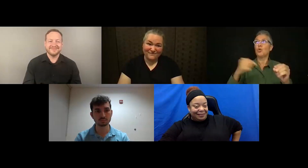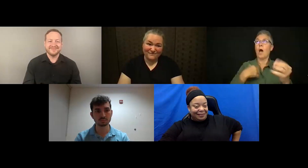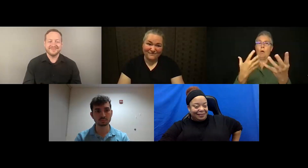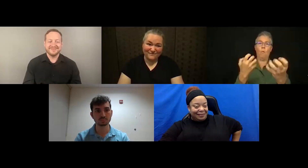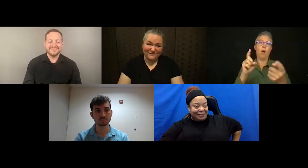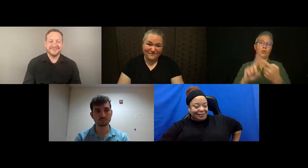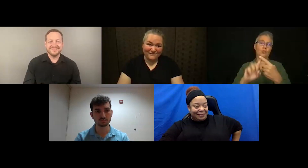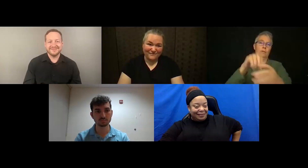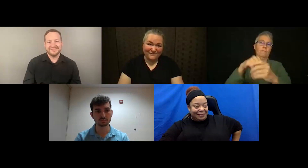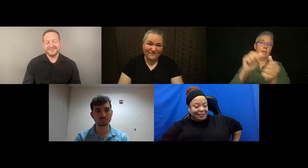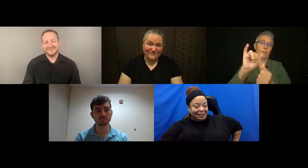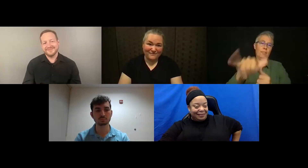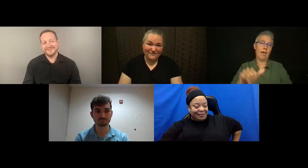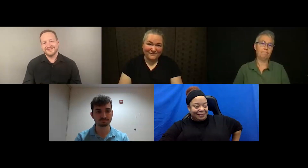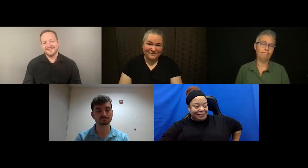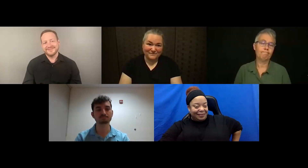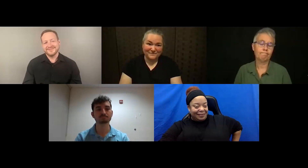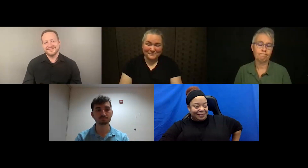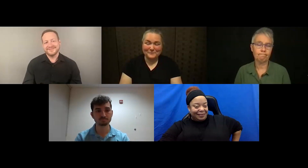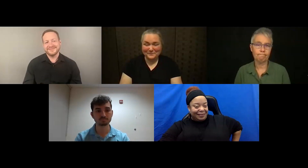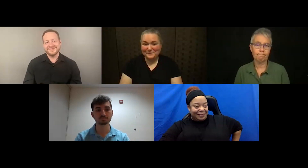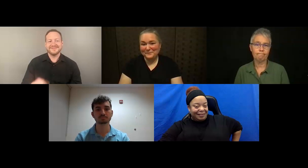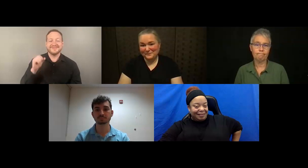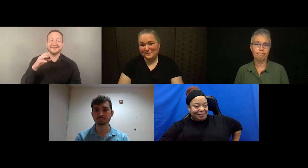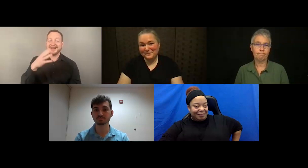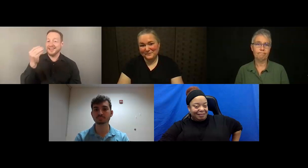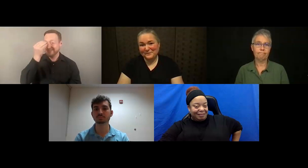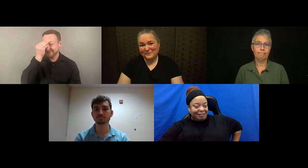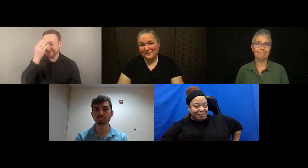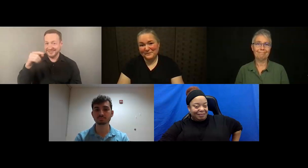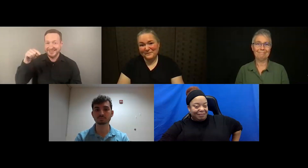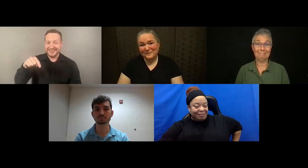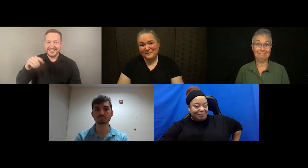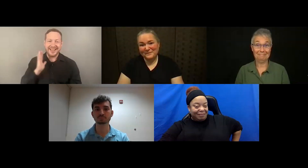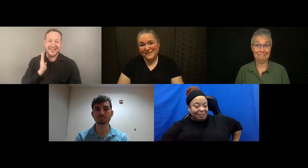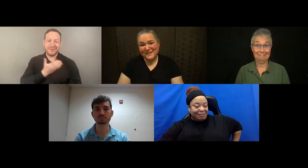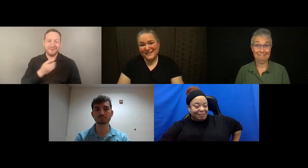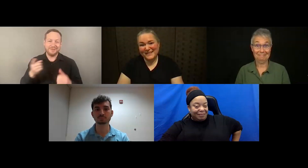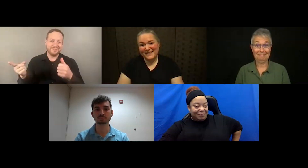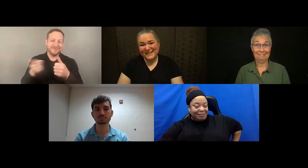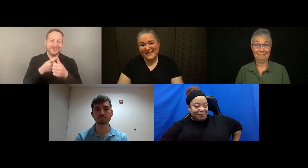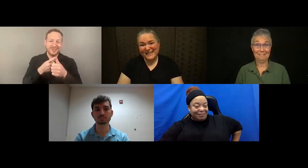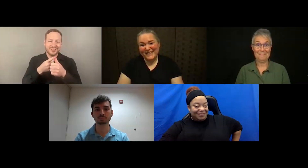This discussion is really diving into that.